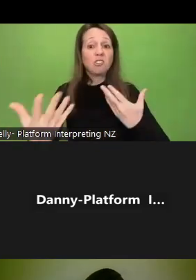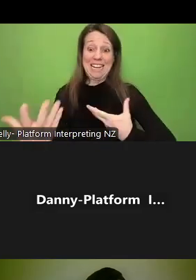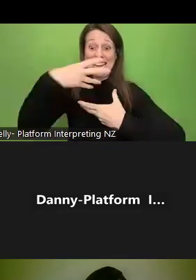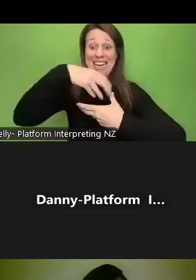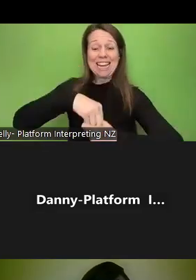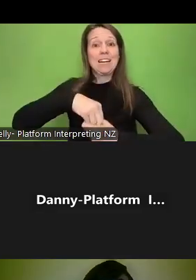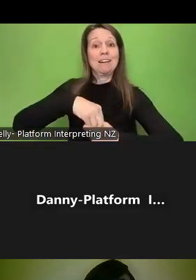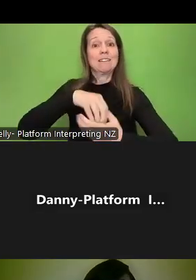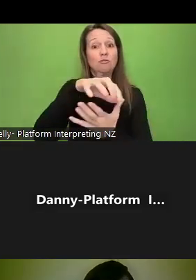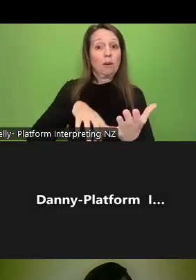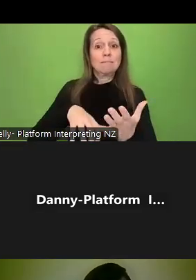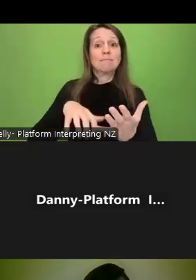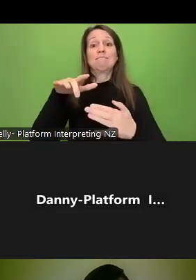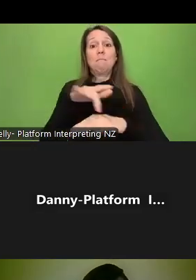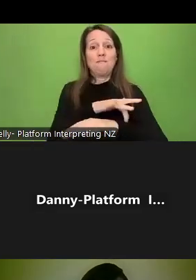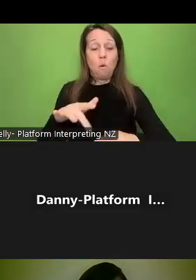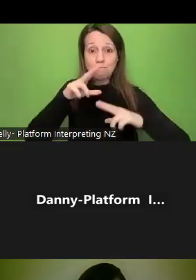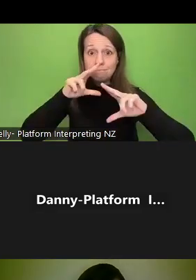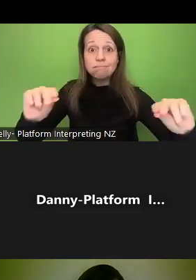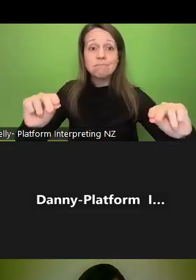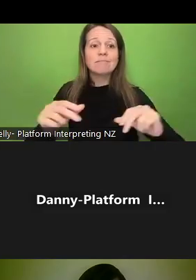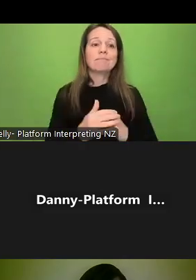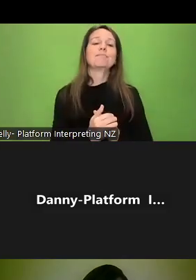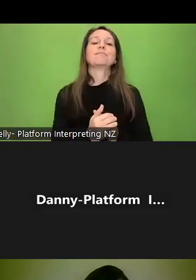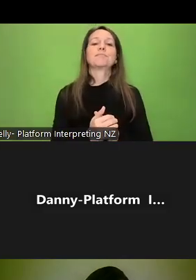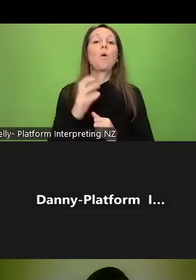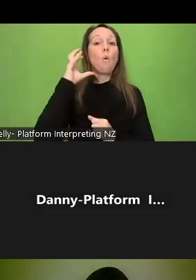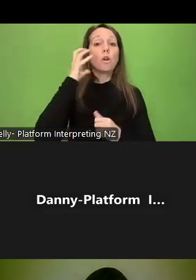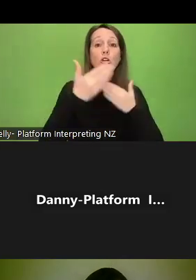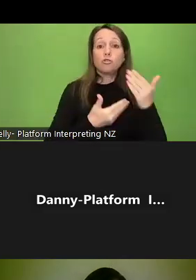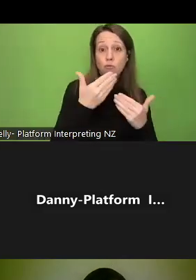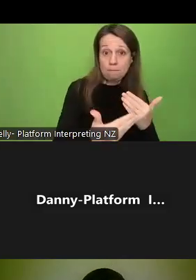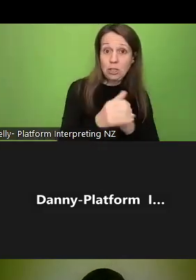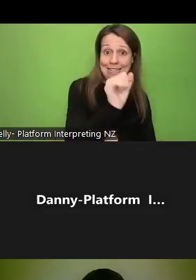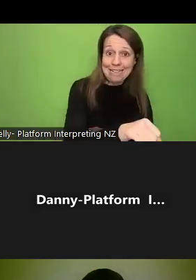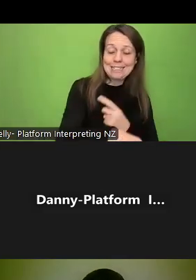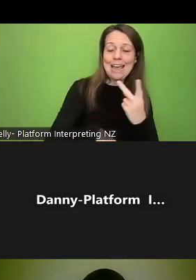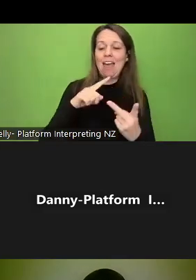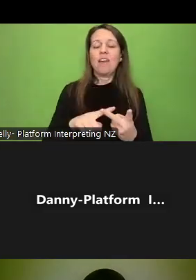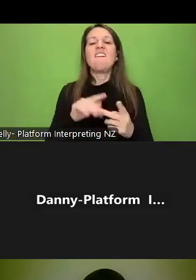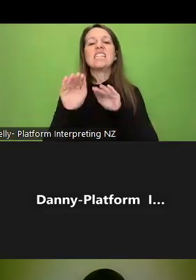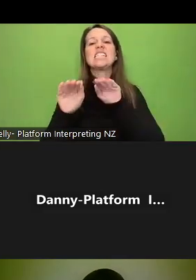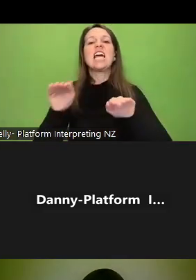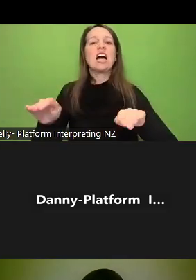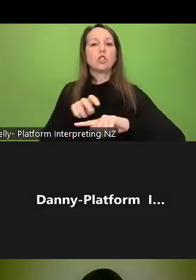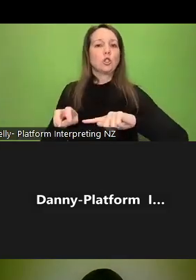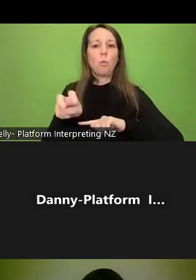Touch Tours. sit alongside audio description a lot of the time. They're often paired with audio-described events.